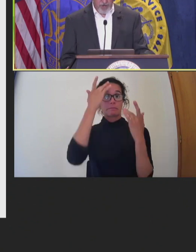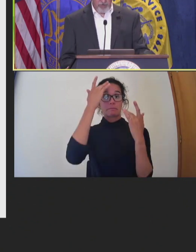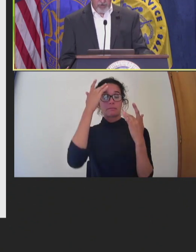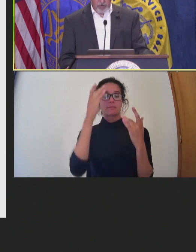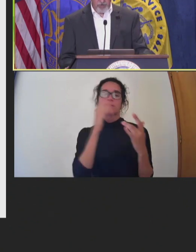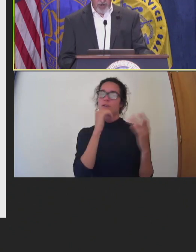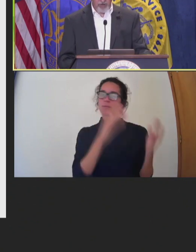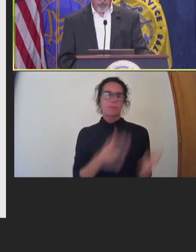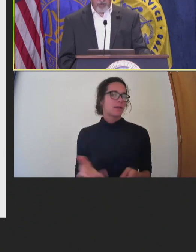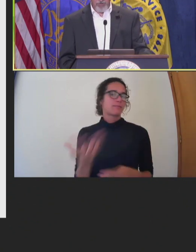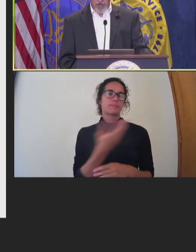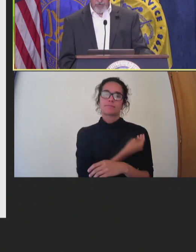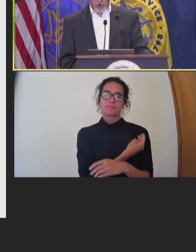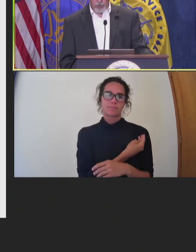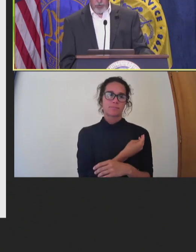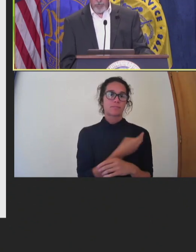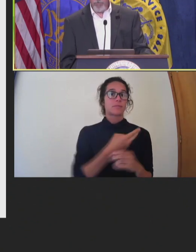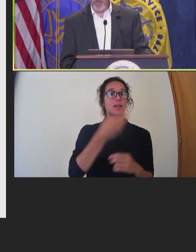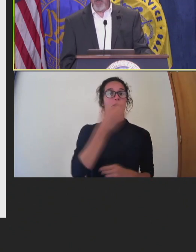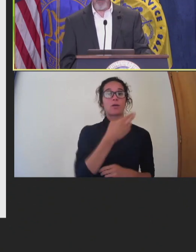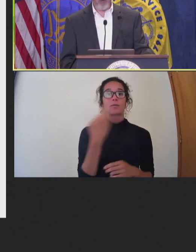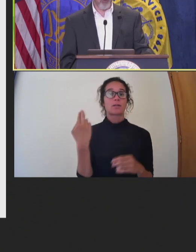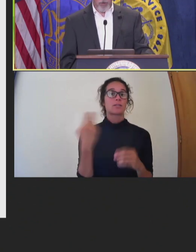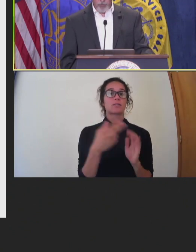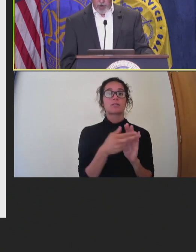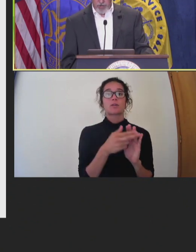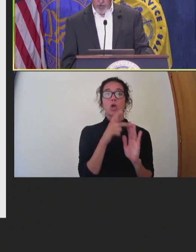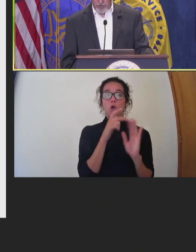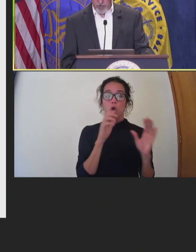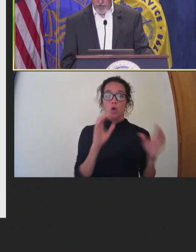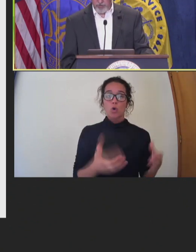adults aged 65 and older. And those who have chronic health conditions,